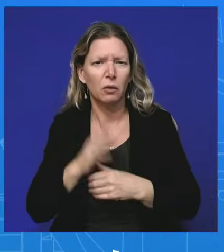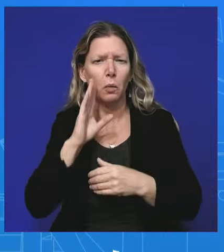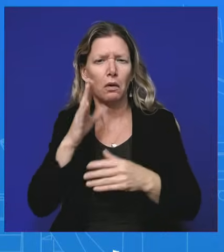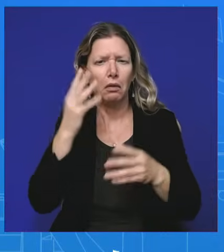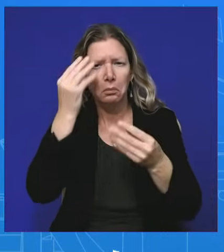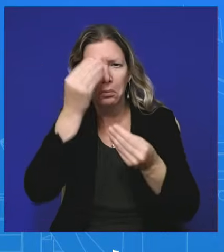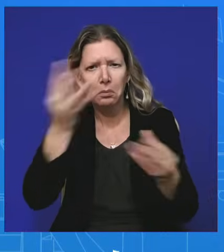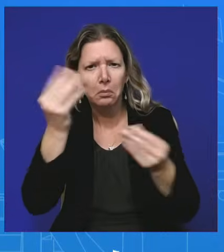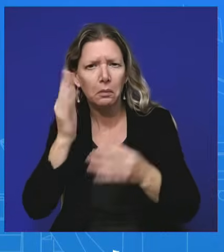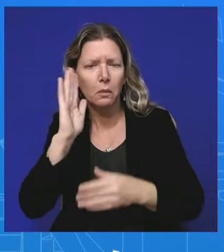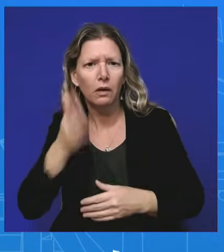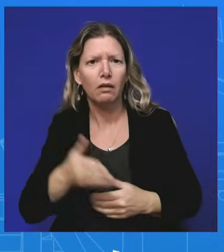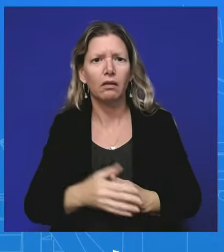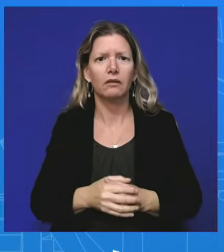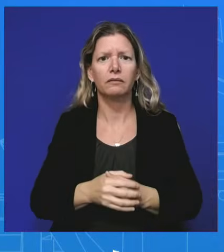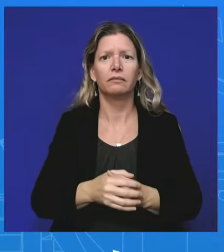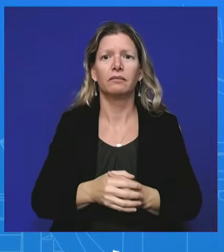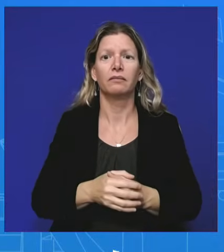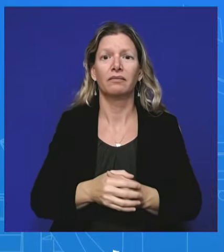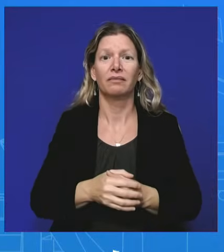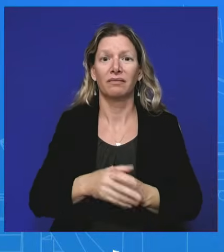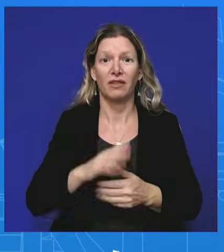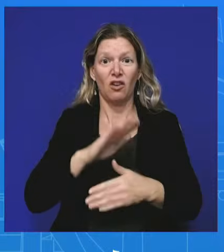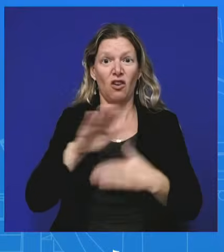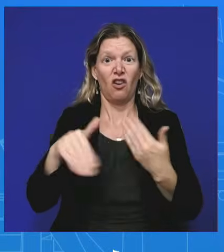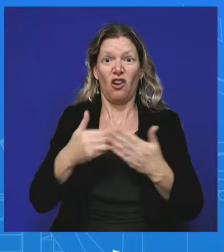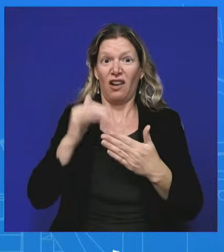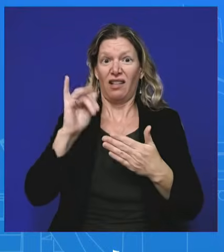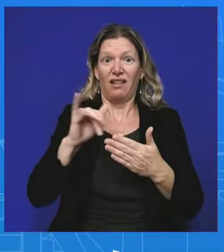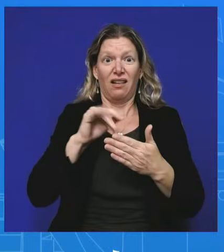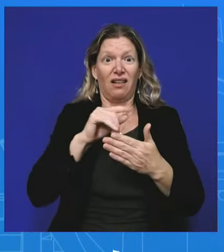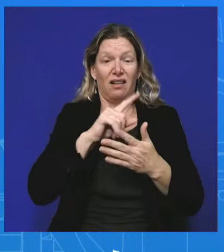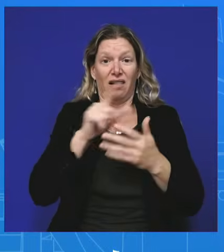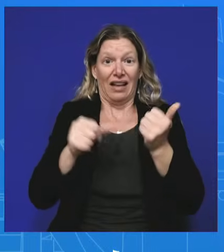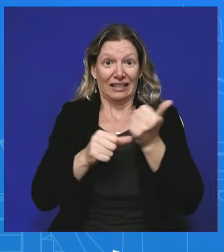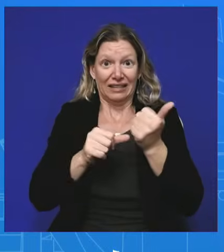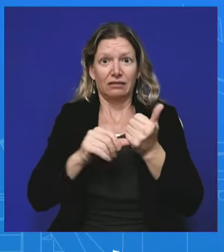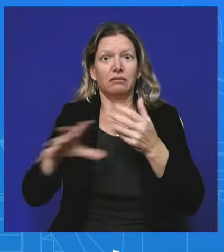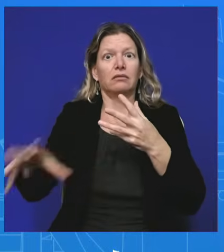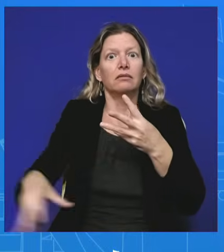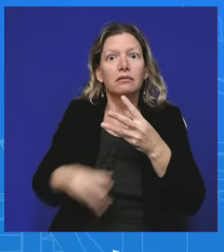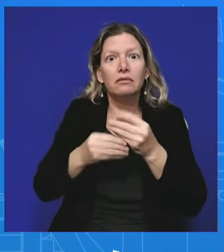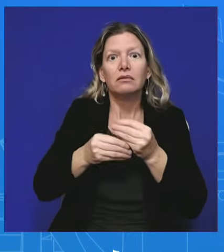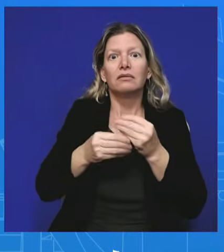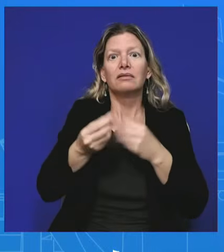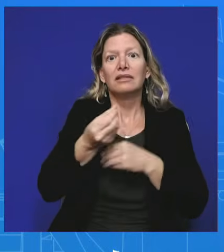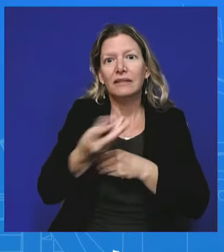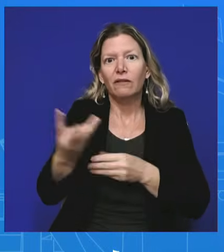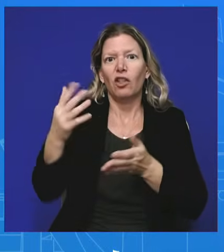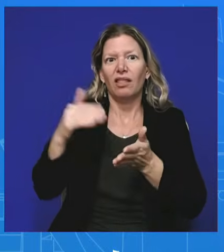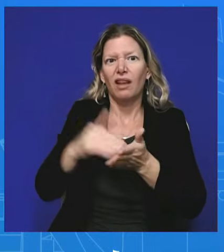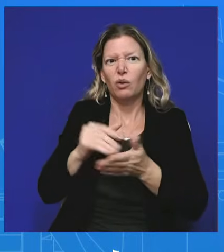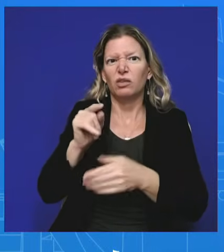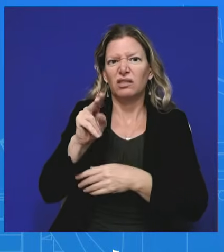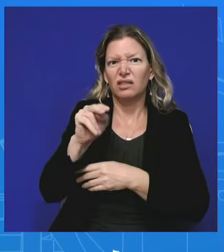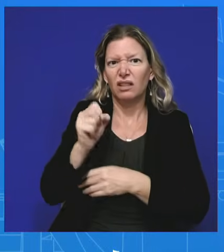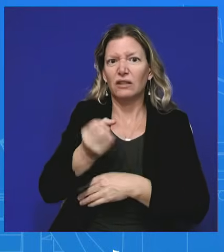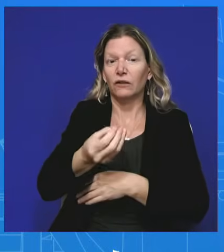and other non-food items that are being provided by a number of international partners, including, as I said, the UAE, the United Kingdom, EU, to name a few,